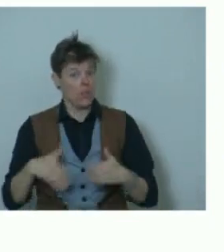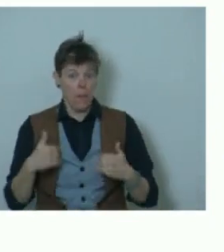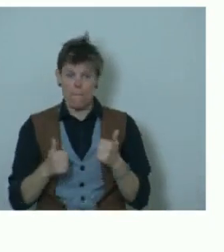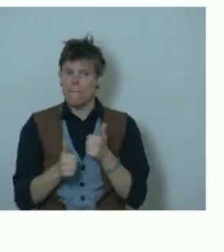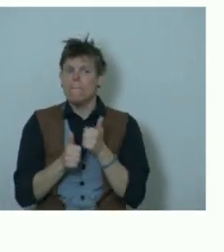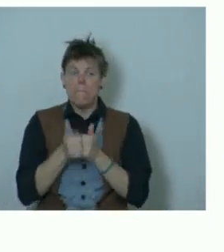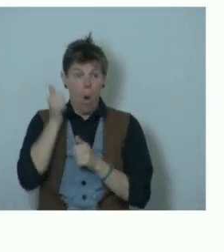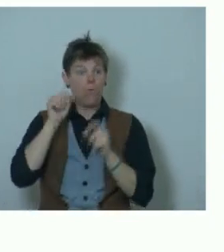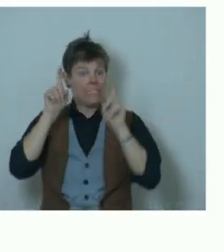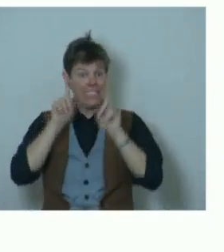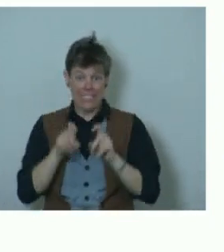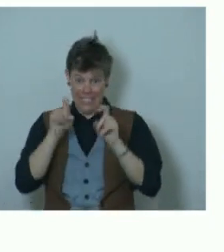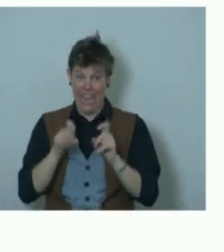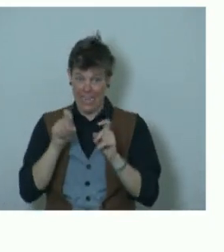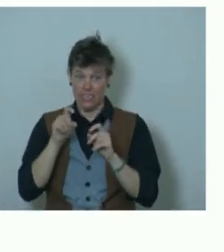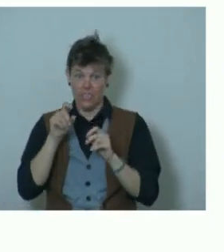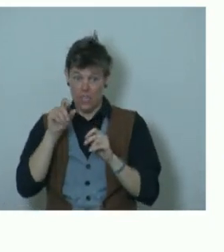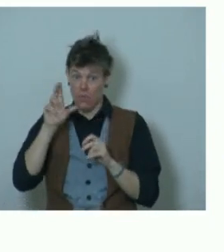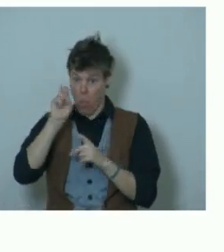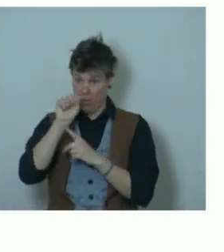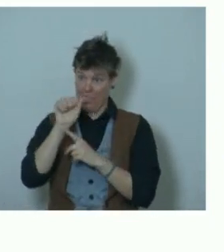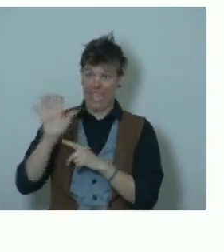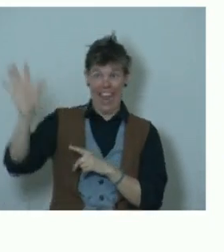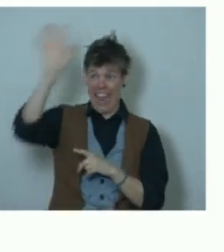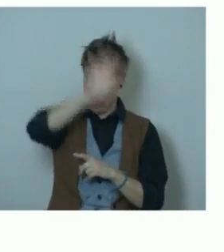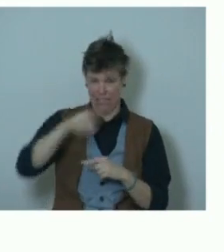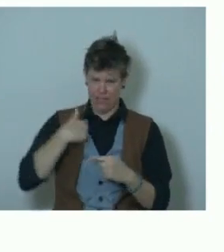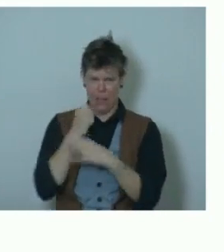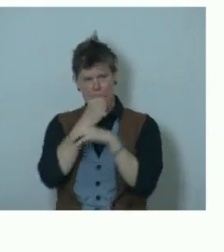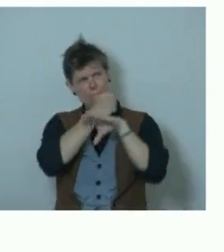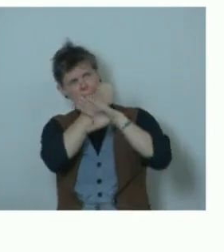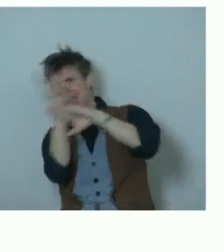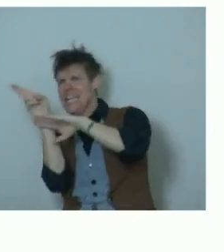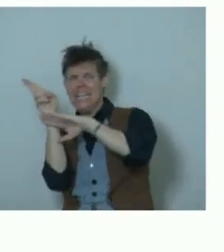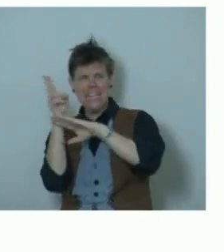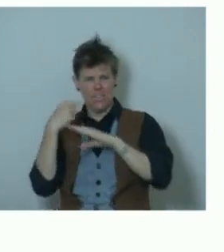IT IS TRULY AN ACHIEVEMENT -- A DAY TO 5000 A DAY.